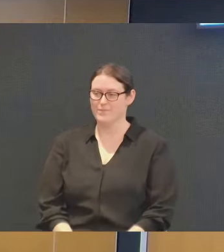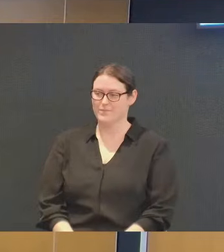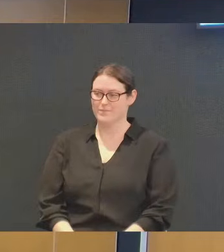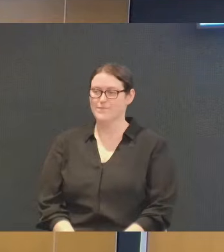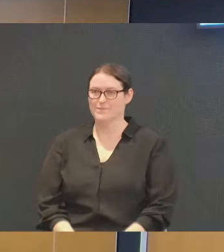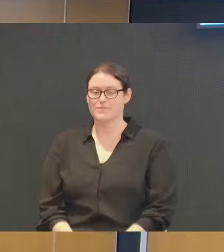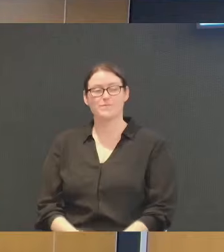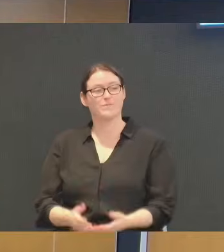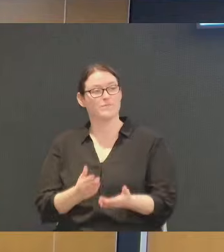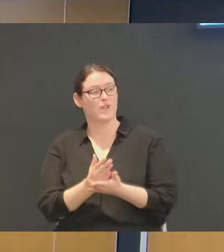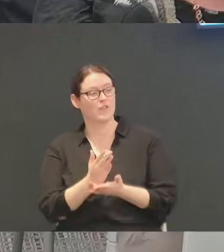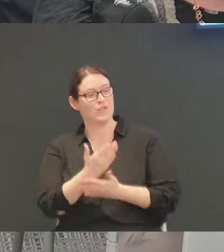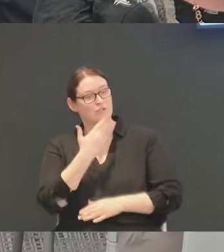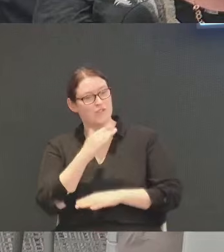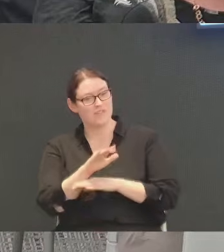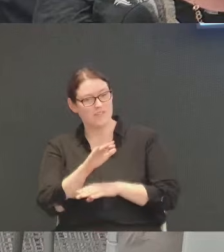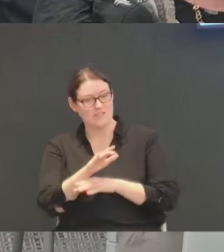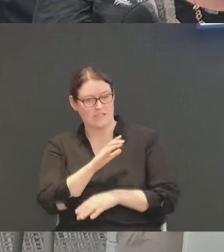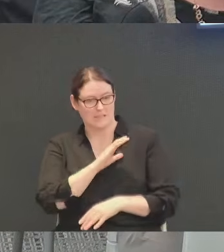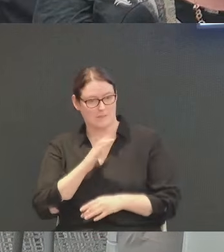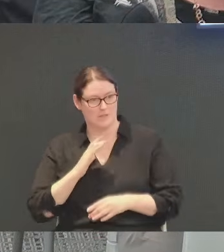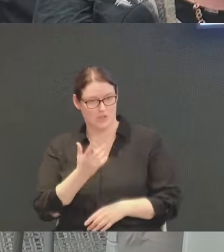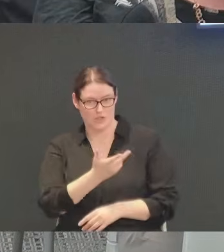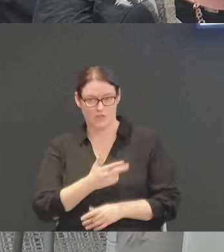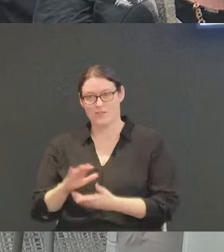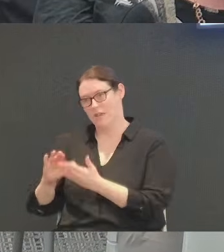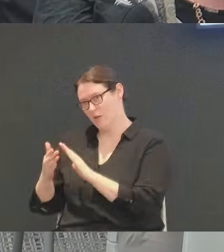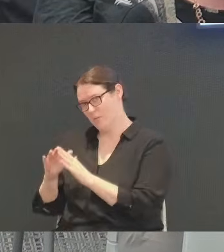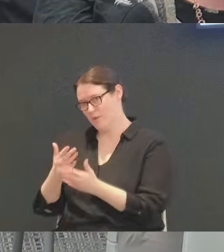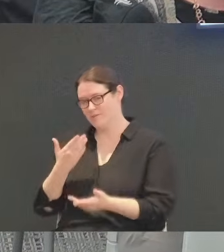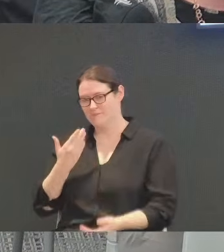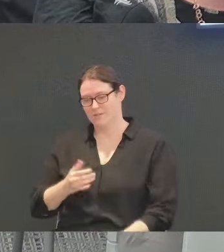All right. Good evening, Commissioners and community. My name is Joanna Glover.